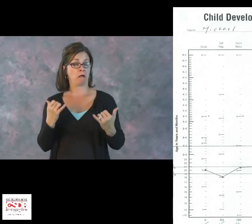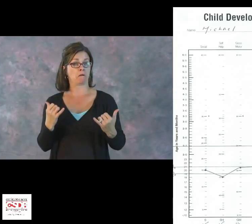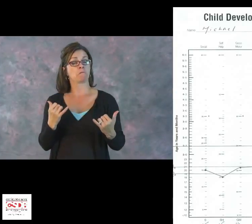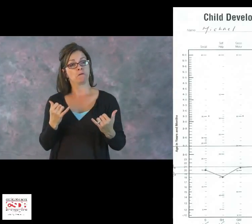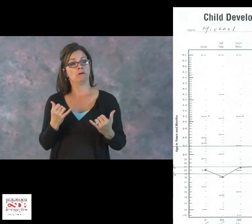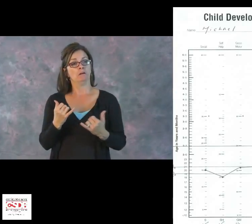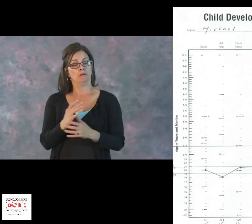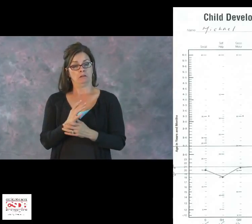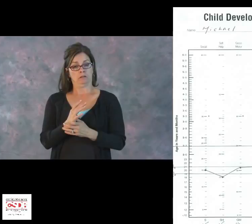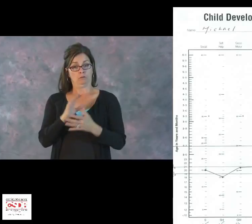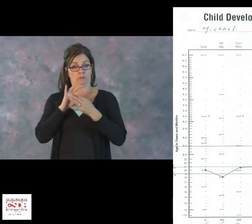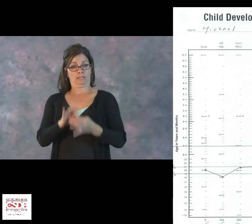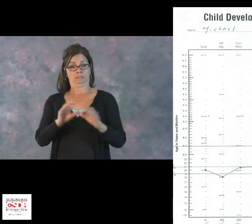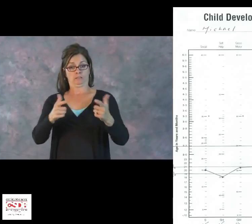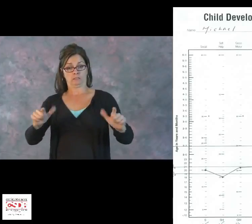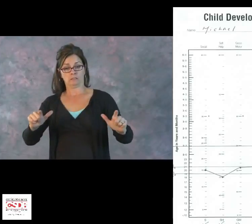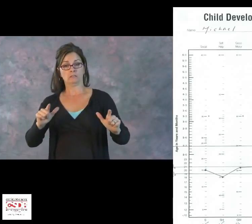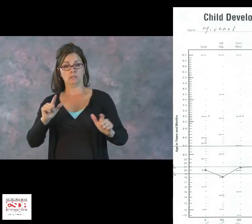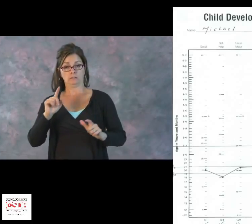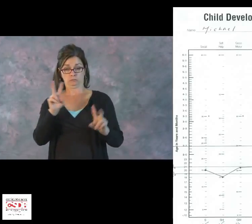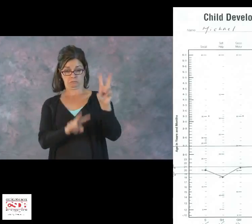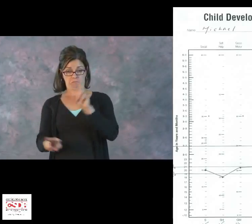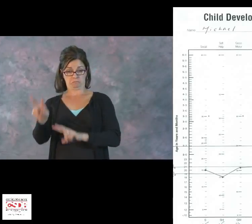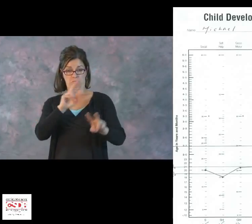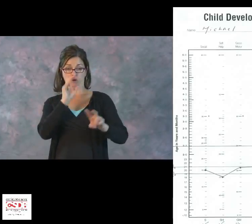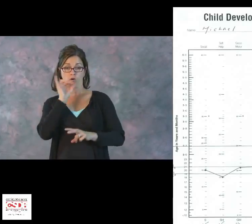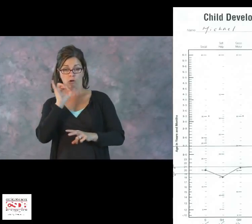he actually is developing rather well, even though,